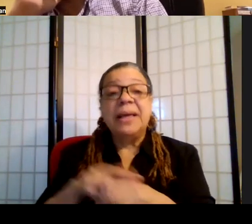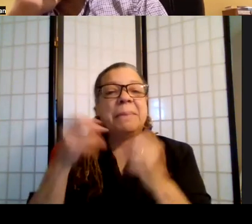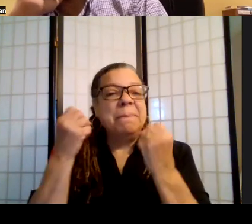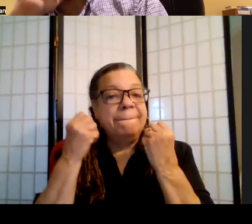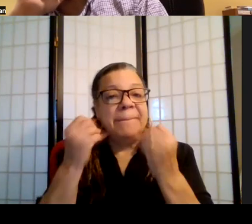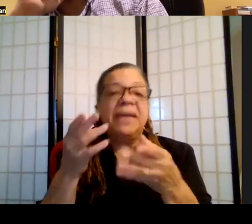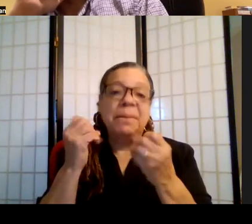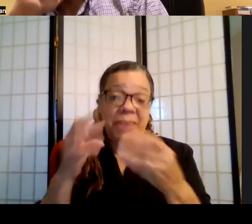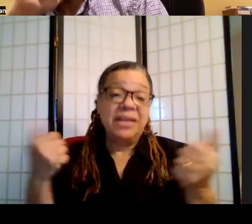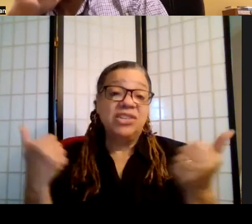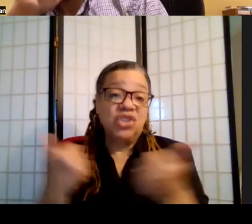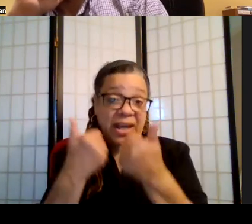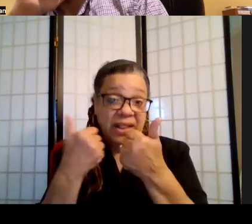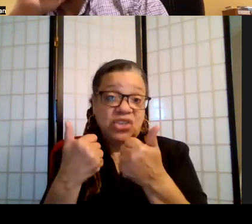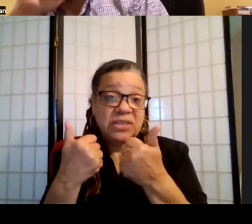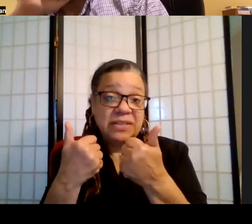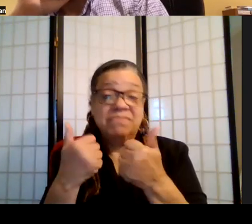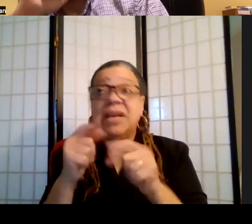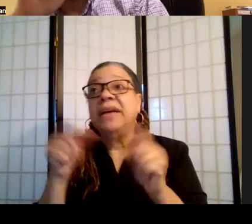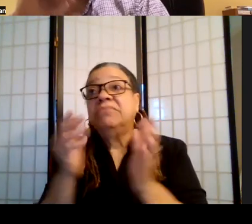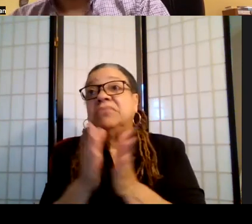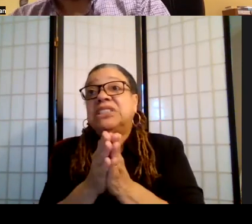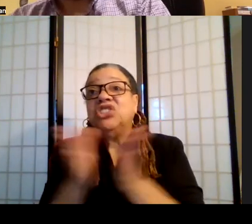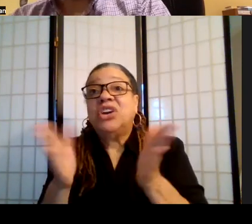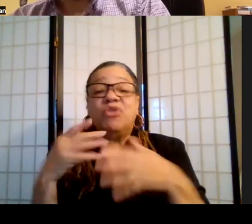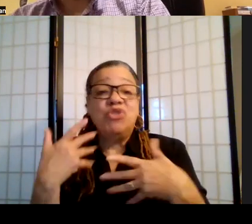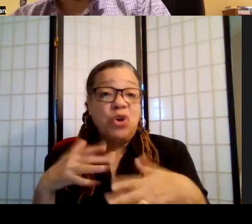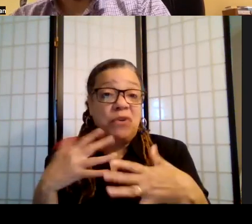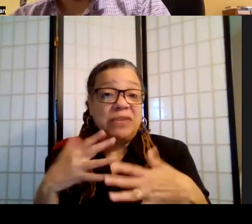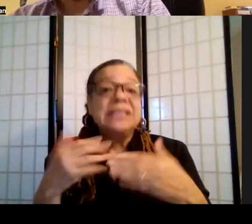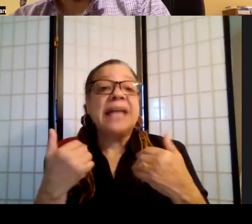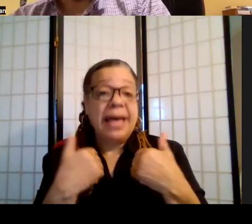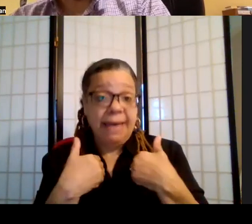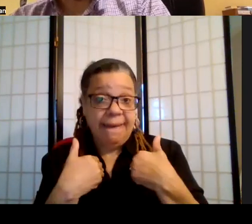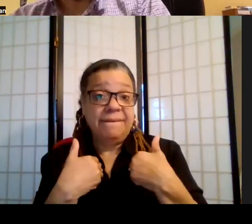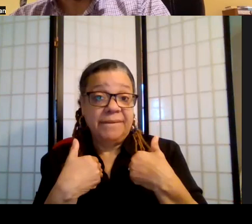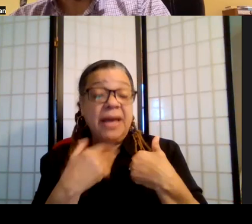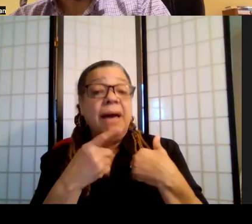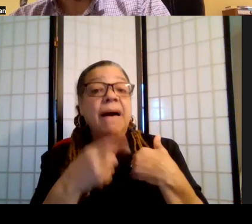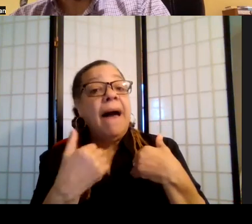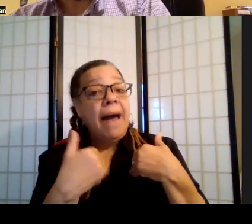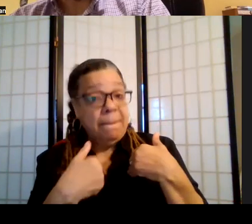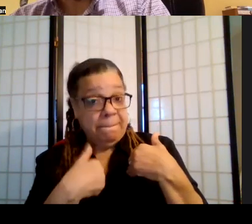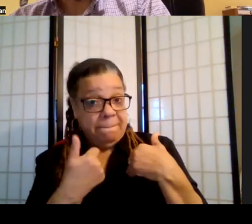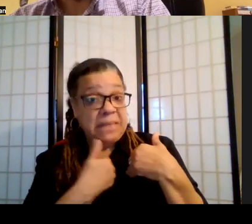and despite sort of a general anxiety about this, I actually, I-- I would say I am, uh,